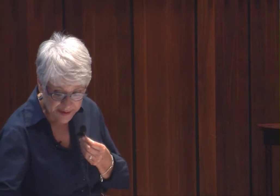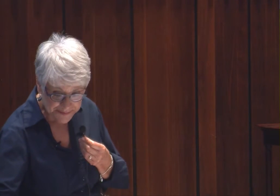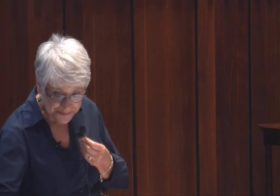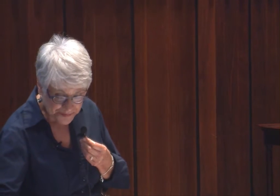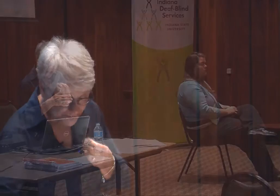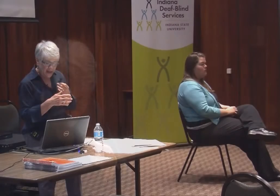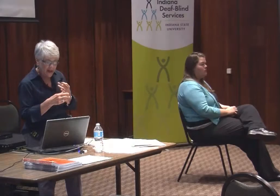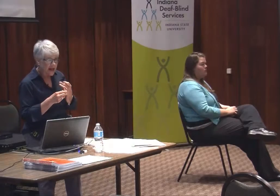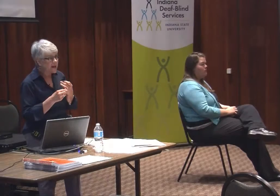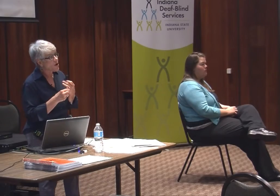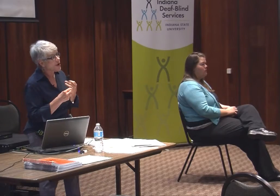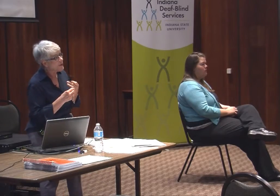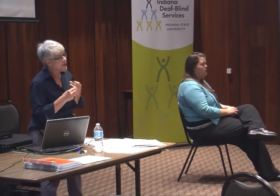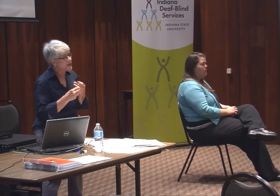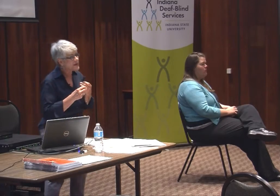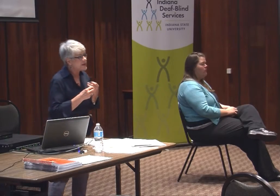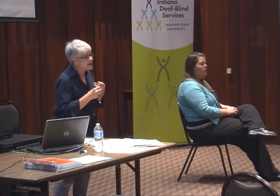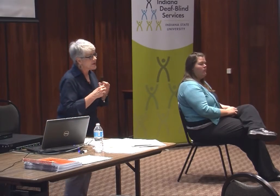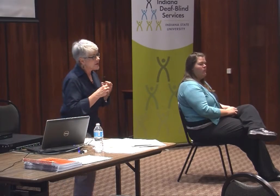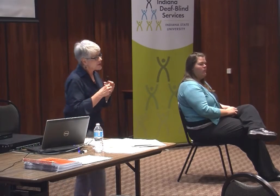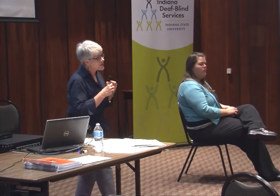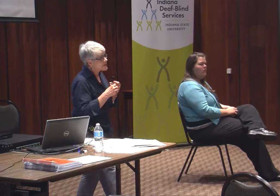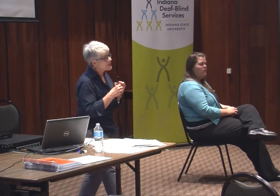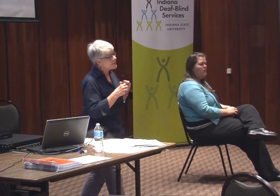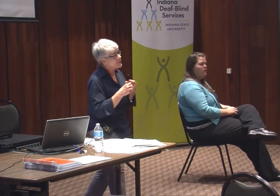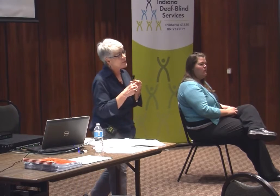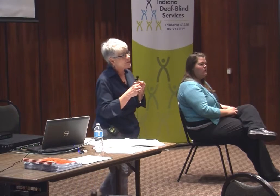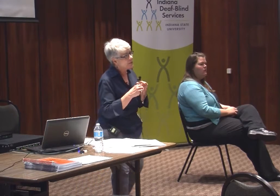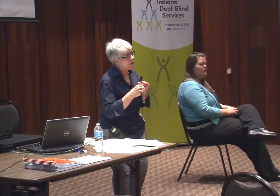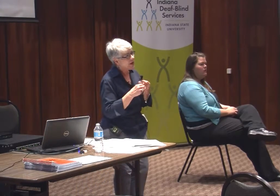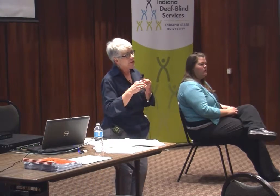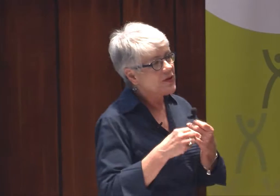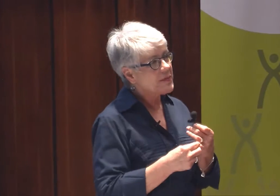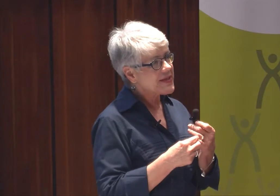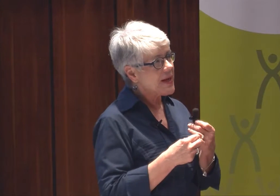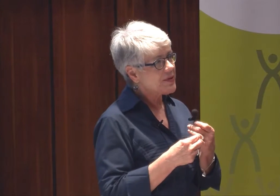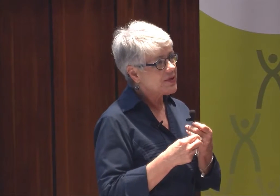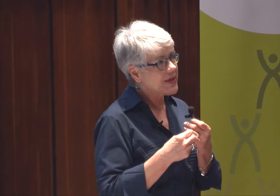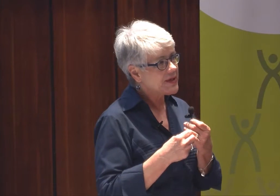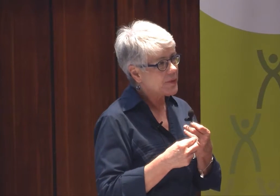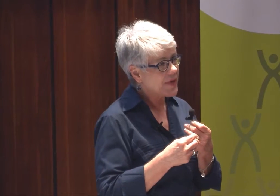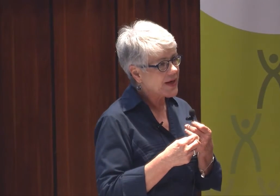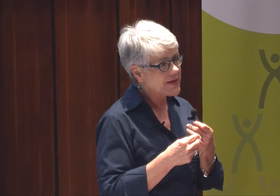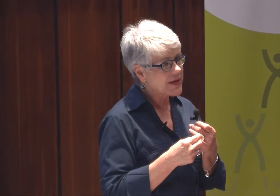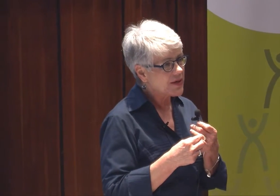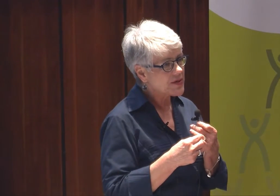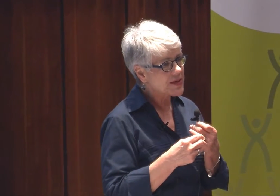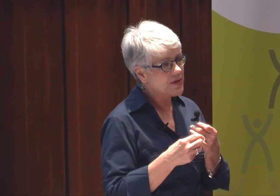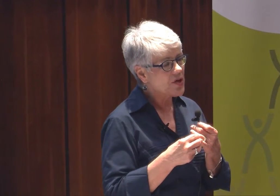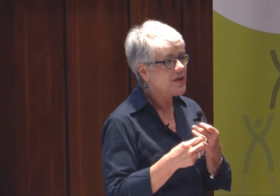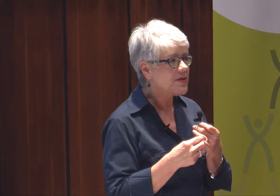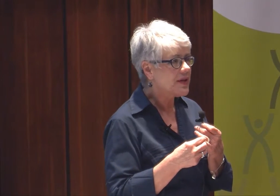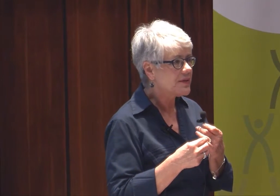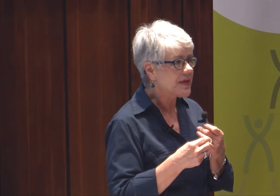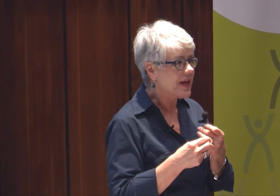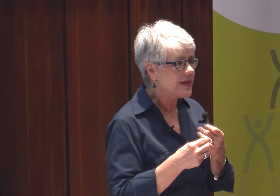And along with the skill... Those, those missed opportunities for practicing those skills, you also need to realize